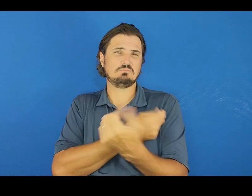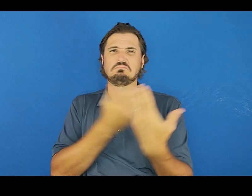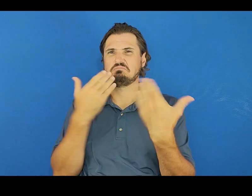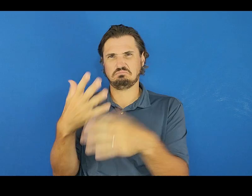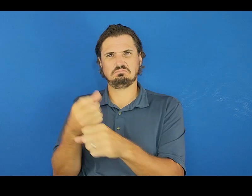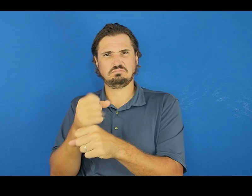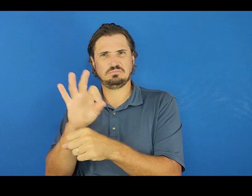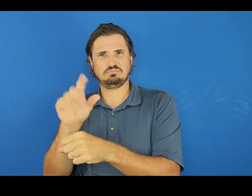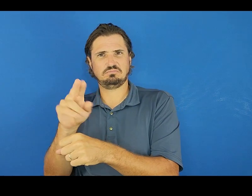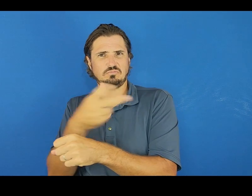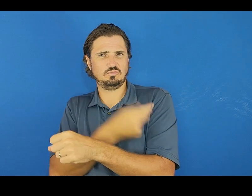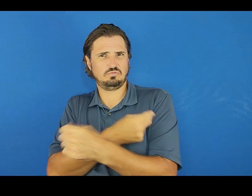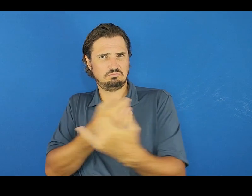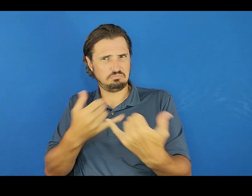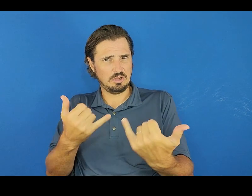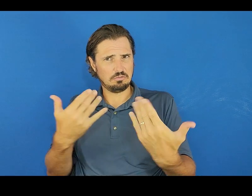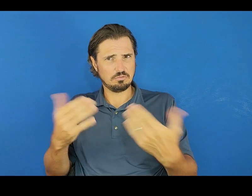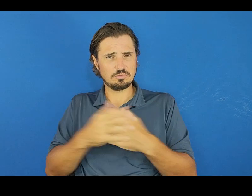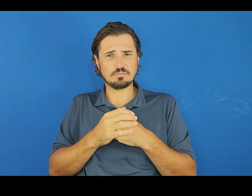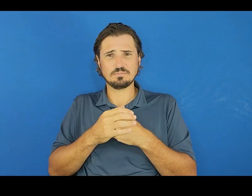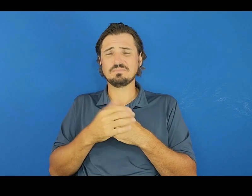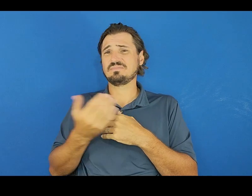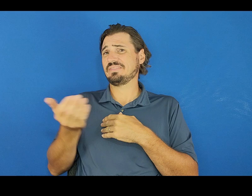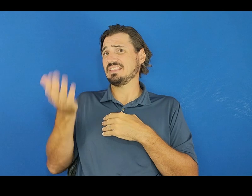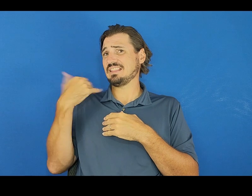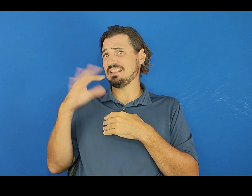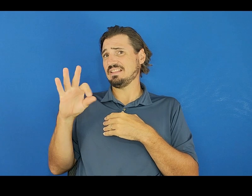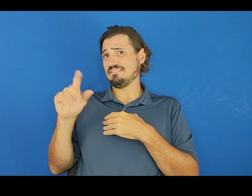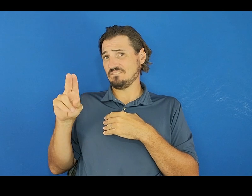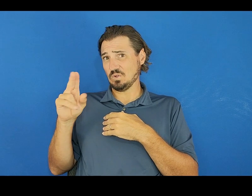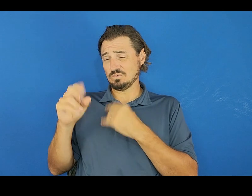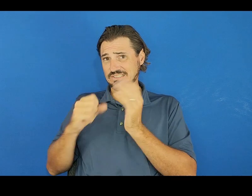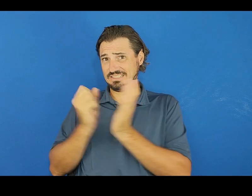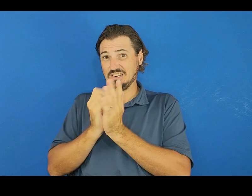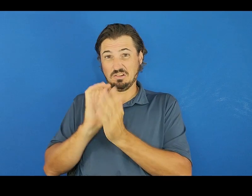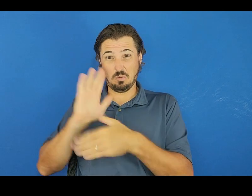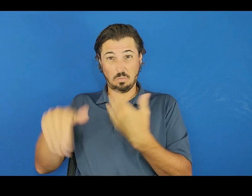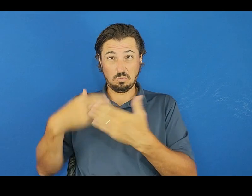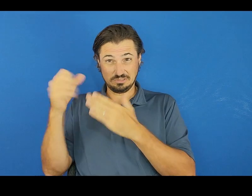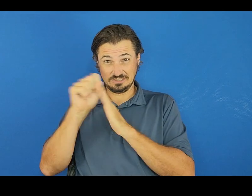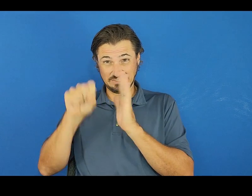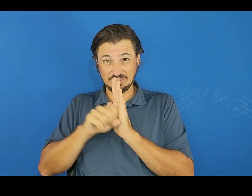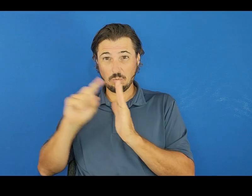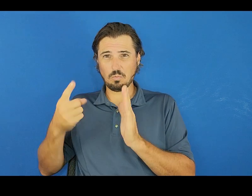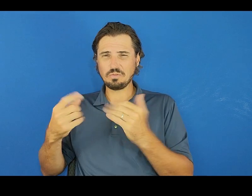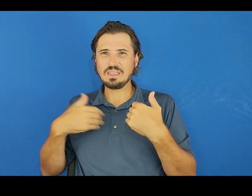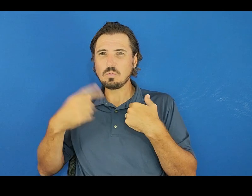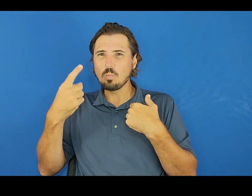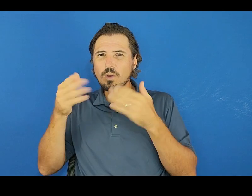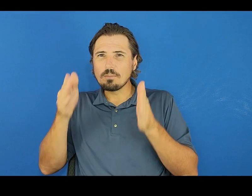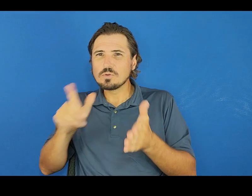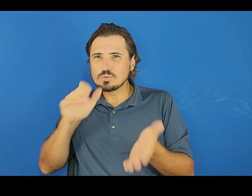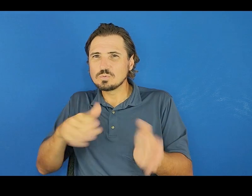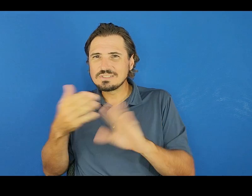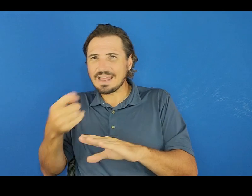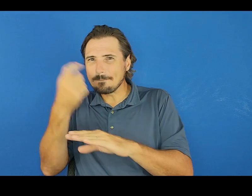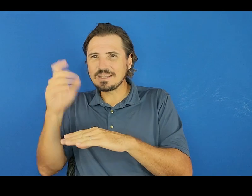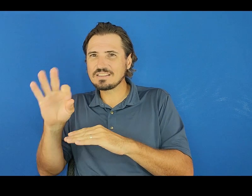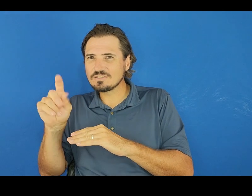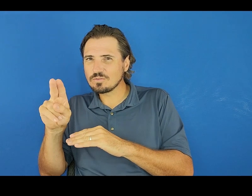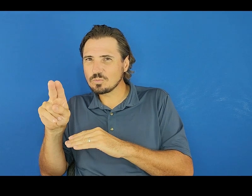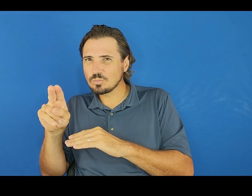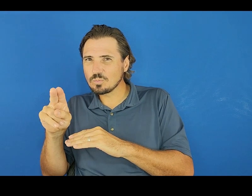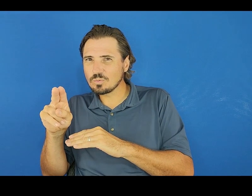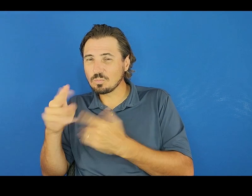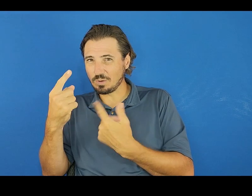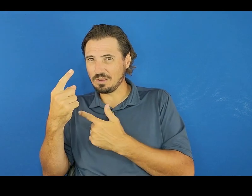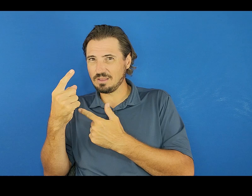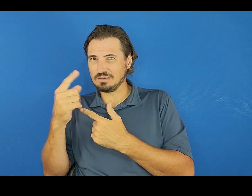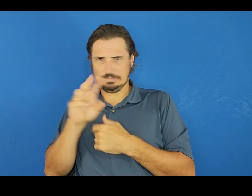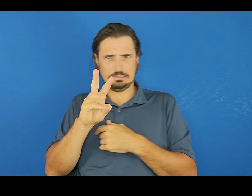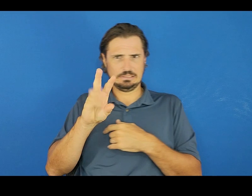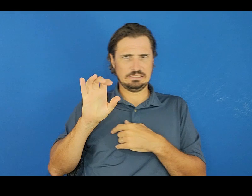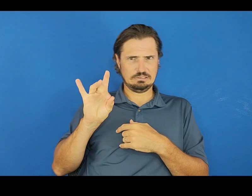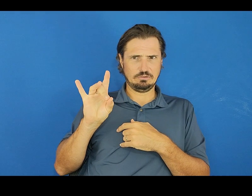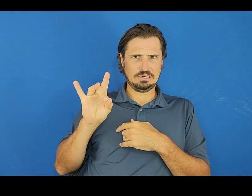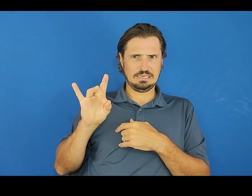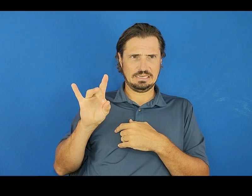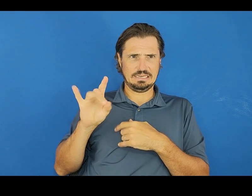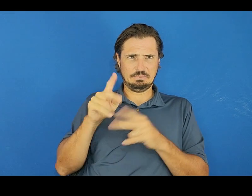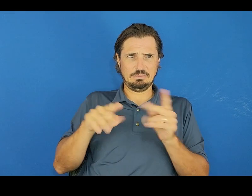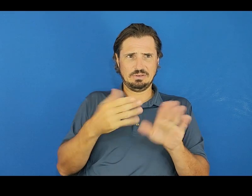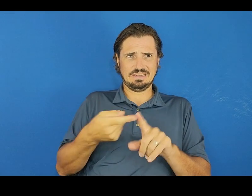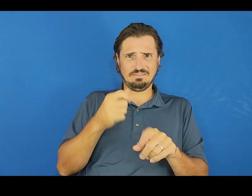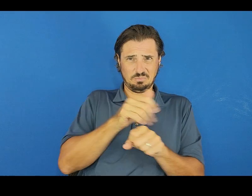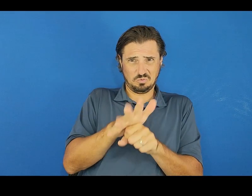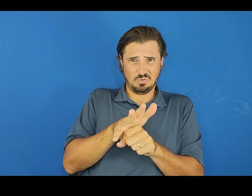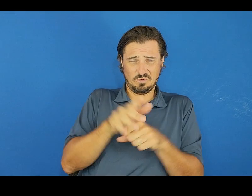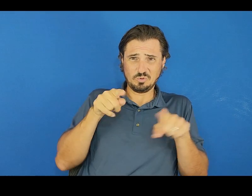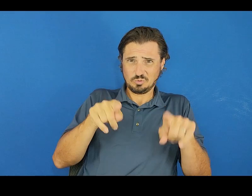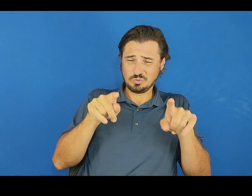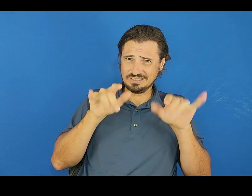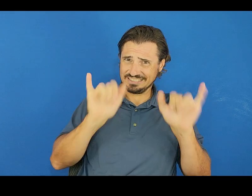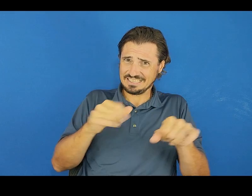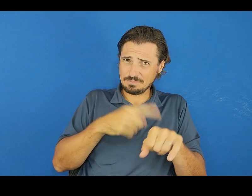you’ve already had your COVID vaccine, you should go ahead and get your flu shot. Last flu season our whole state only had one confirmed death from flu—and 608 COVID deaths in the